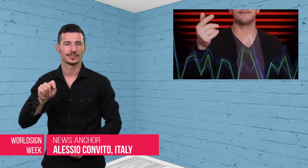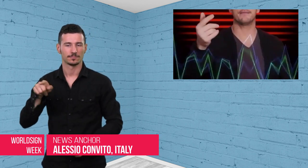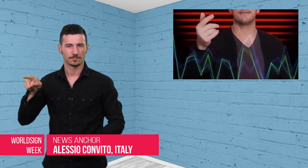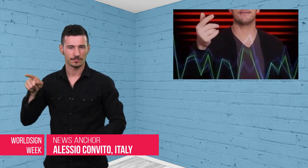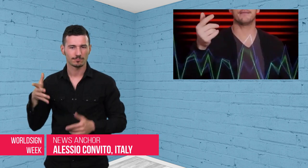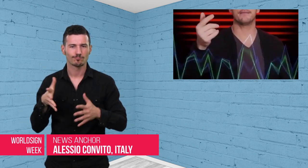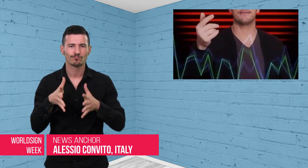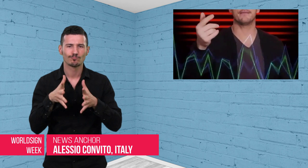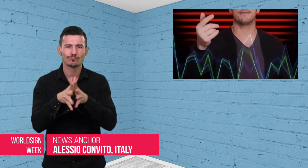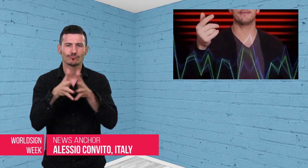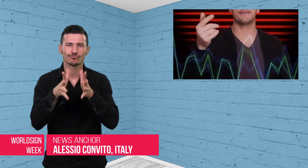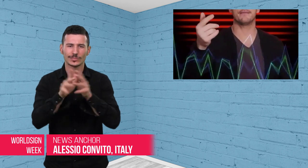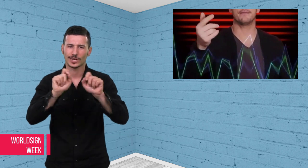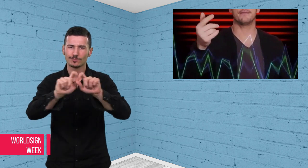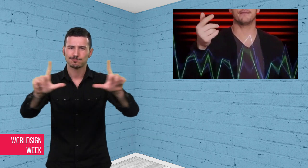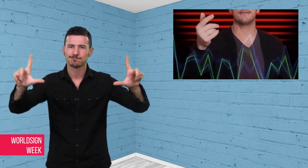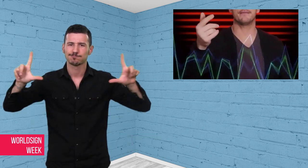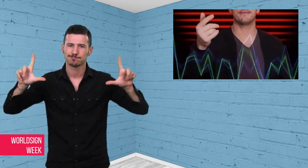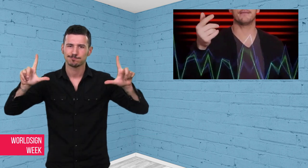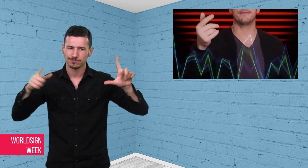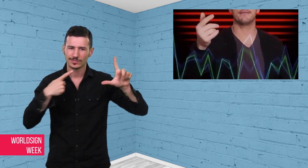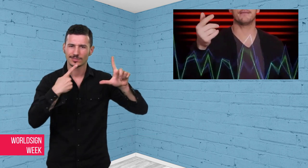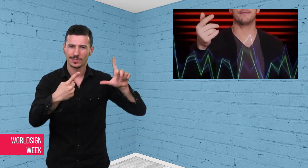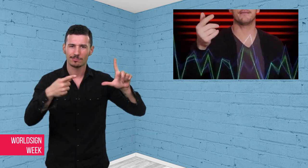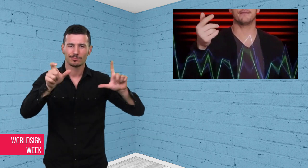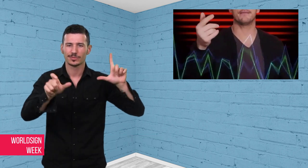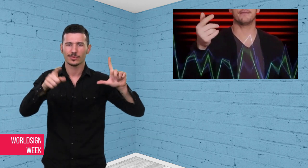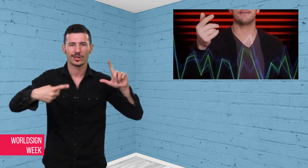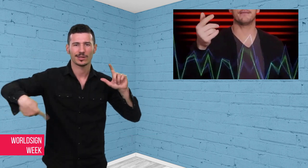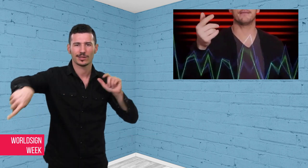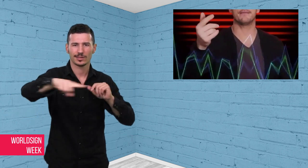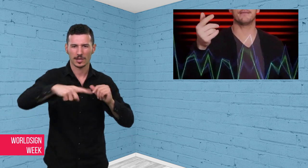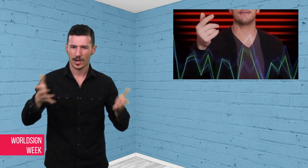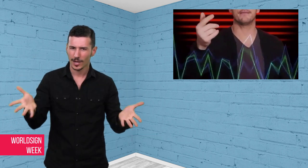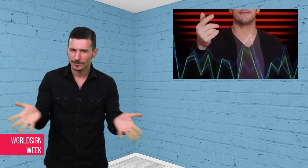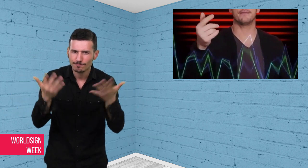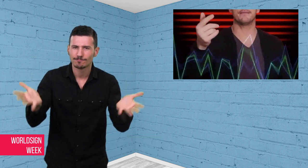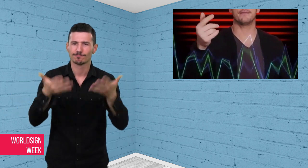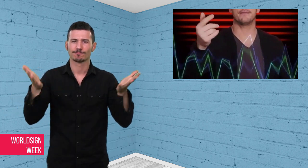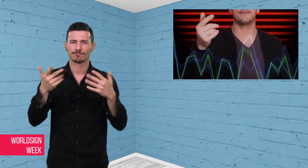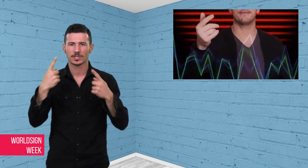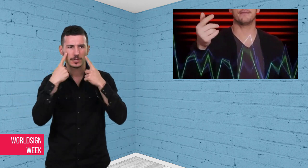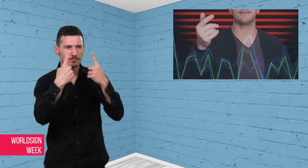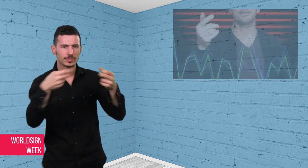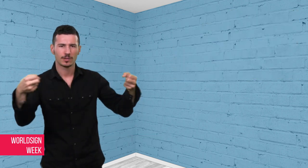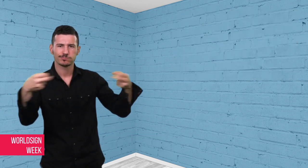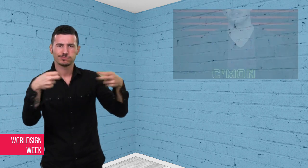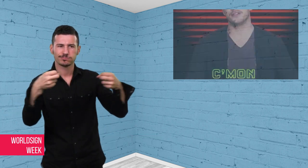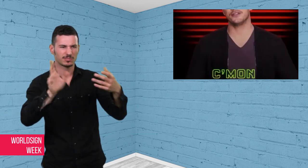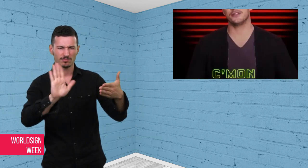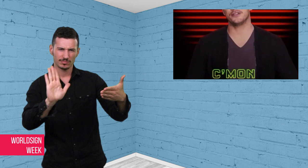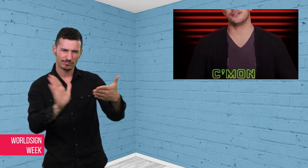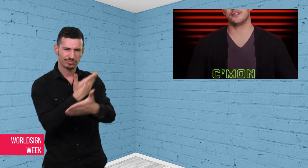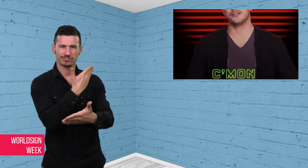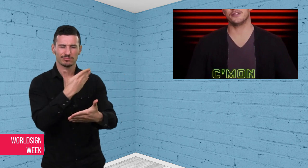film actor, suggested viewers turn up the sound and not read the subtitles.